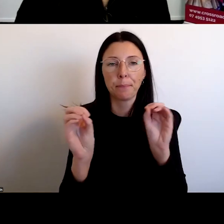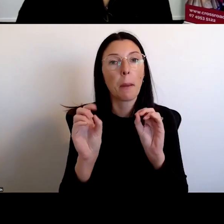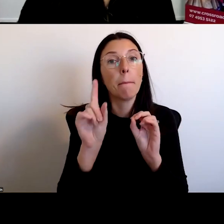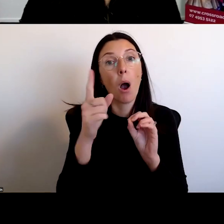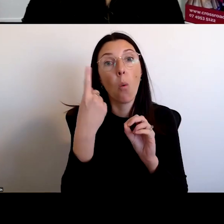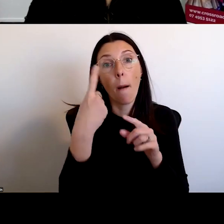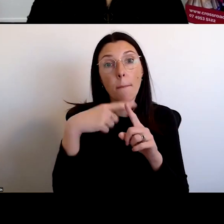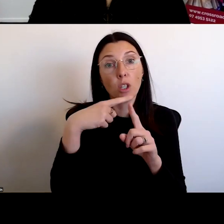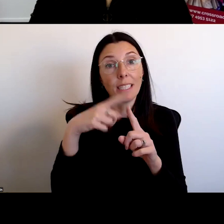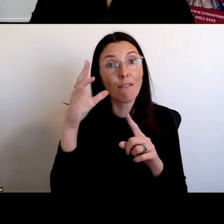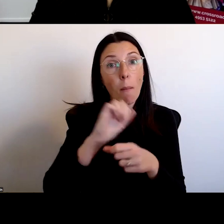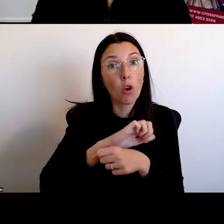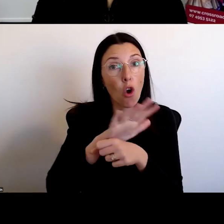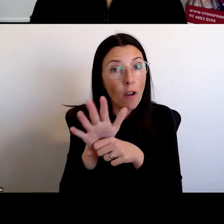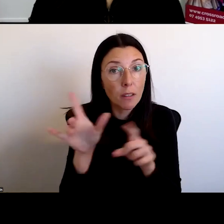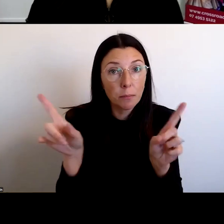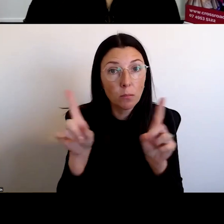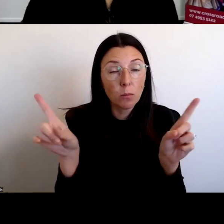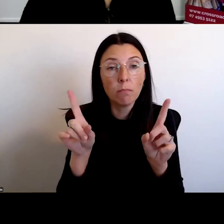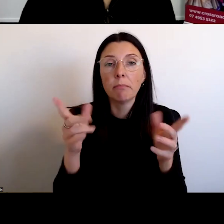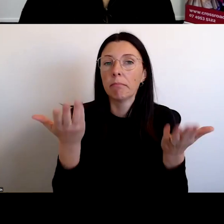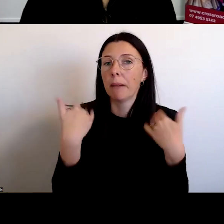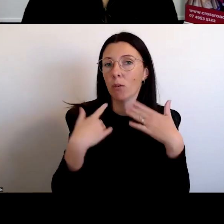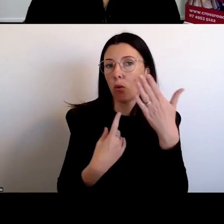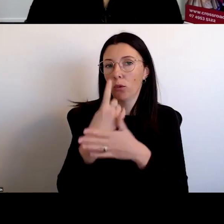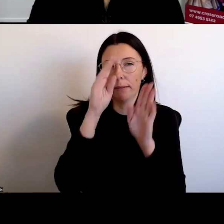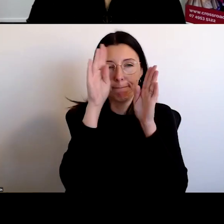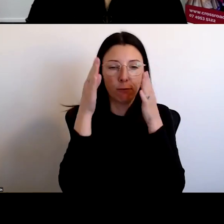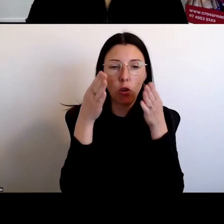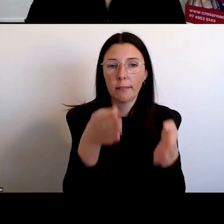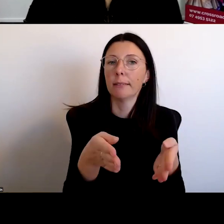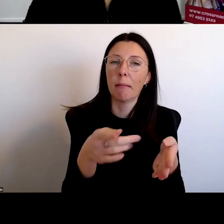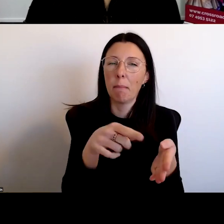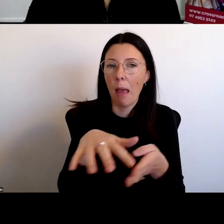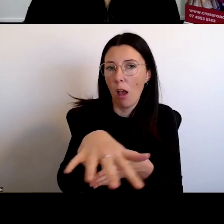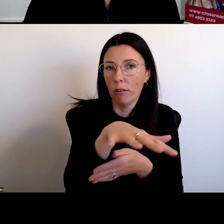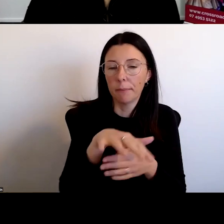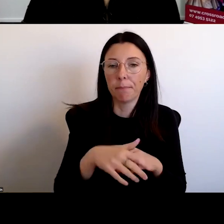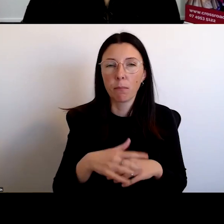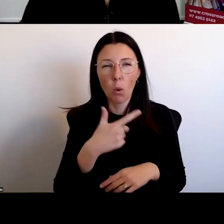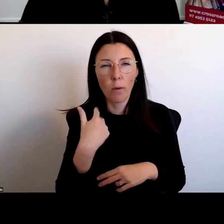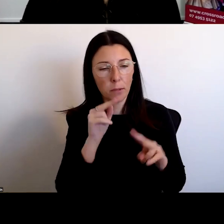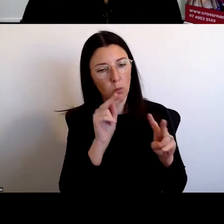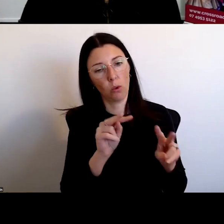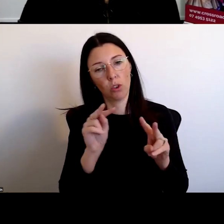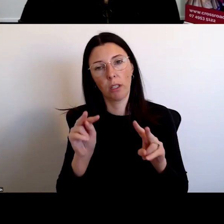was the opportunity to focus on that area. And we had been tracking Plus1, Plus1 program, for